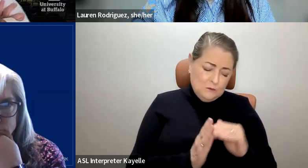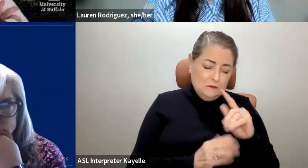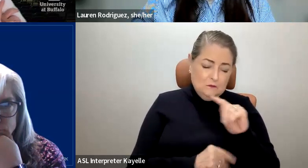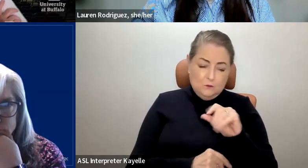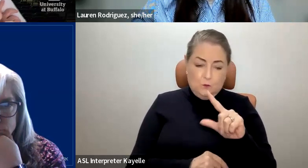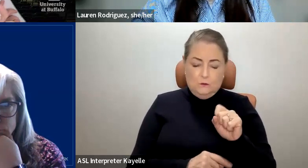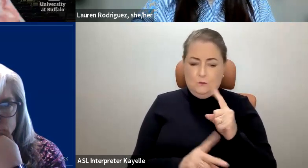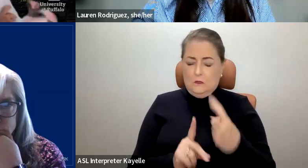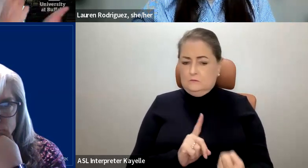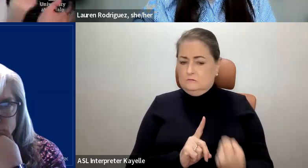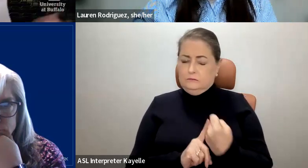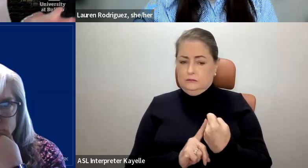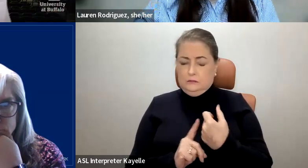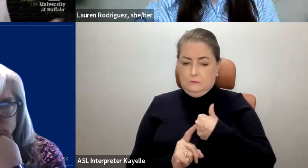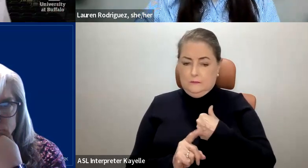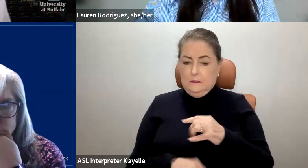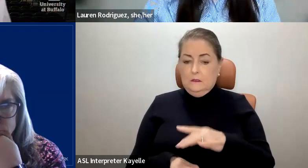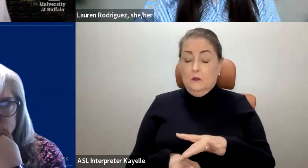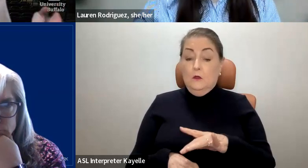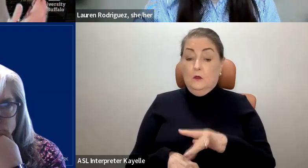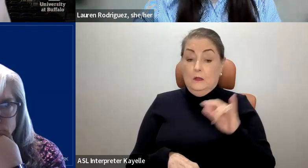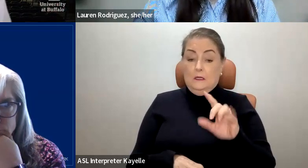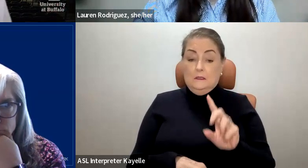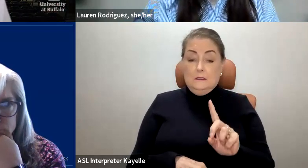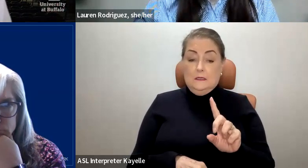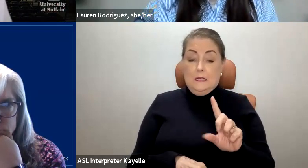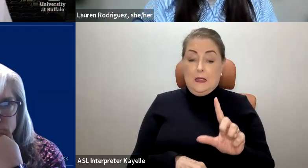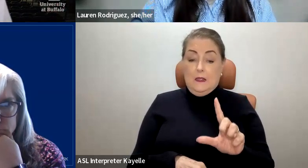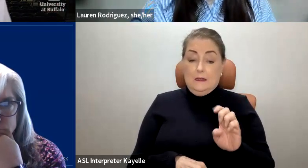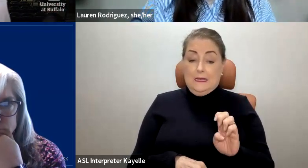very early in the DLE project was the difference between